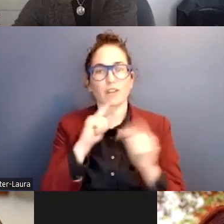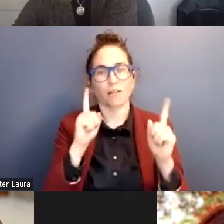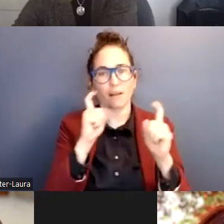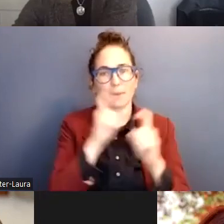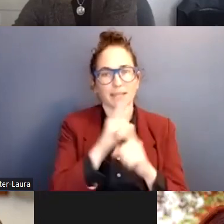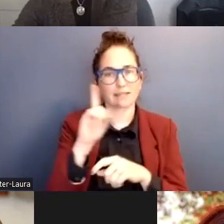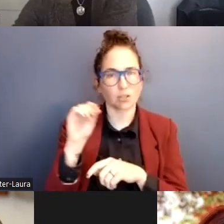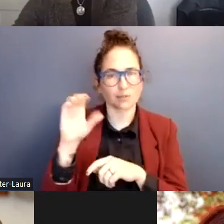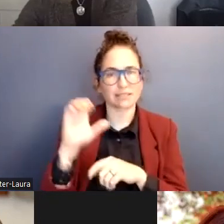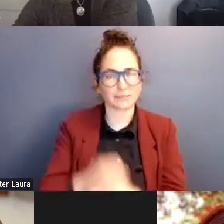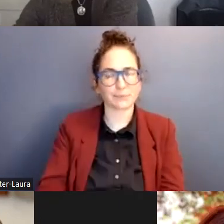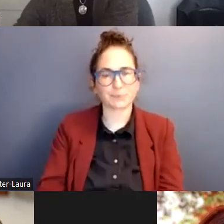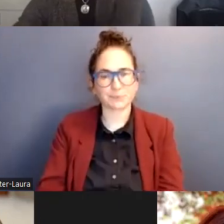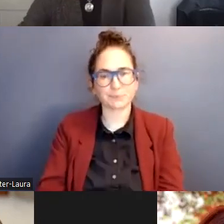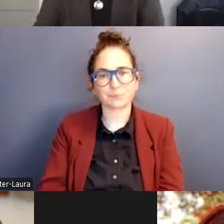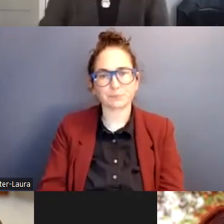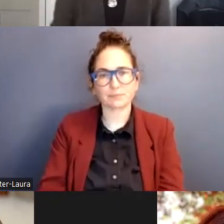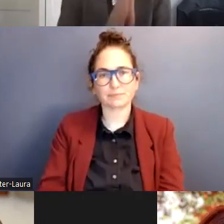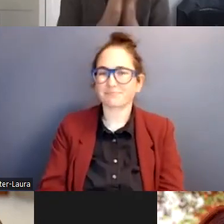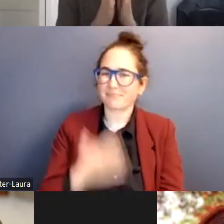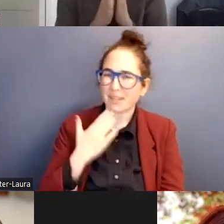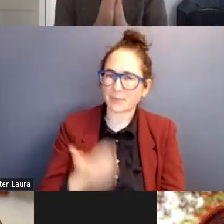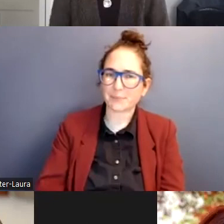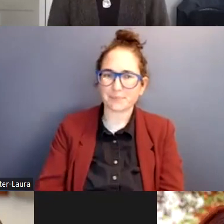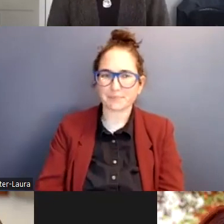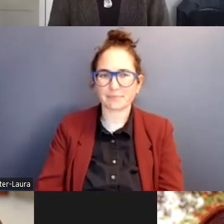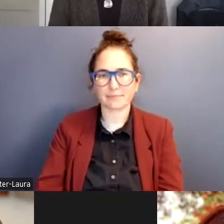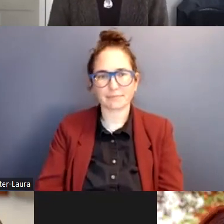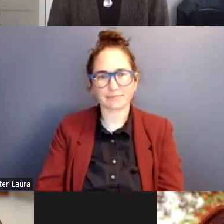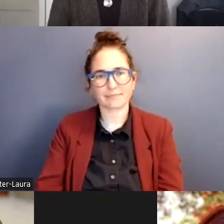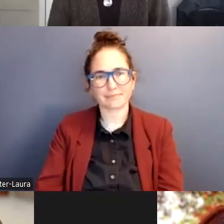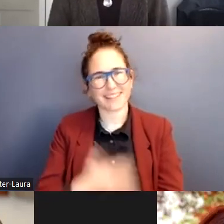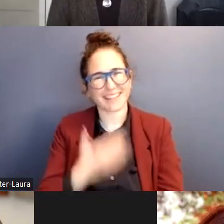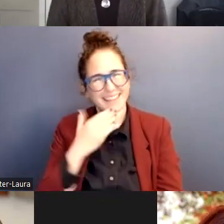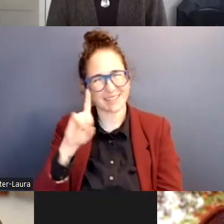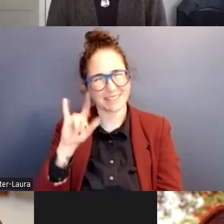complicated documents. Thank you. Mary Beth Lepkowsky: Thank you, Diane, and Twara.